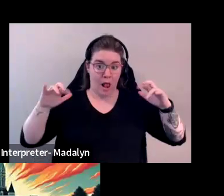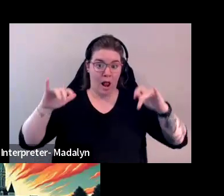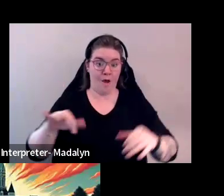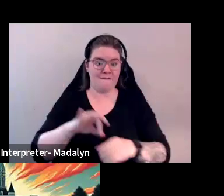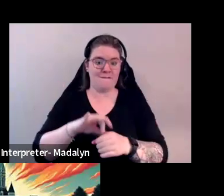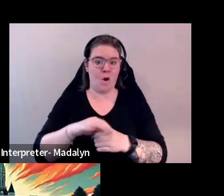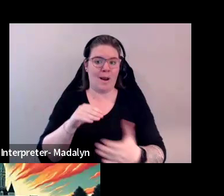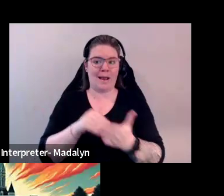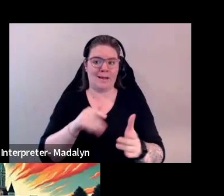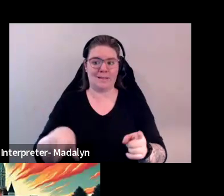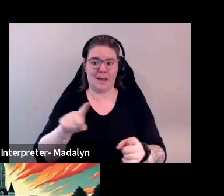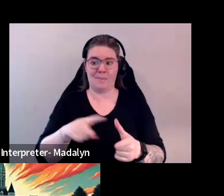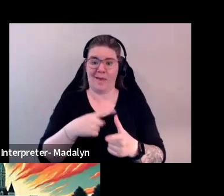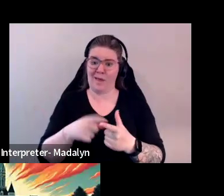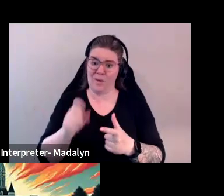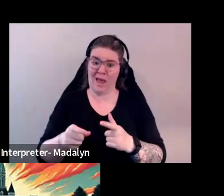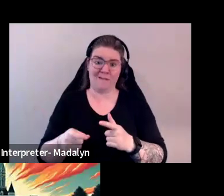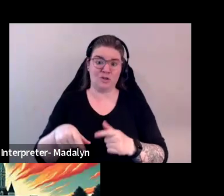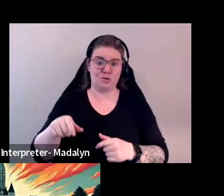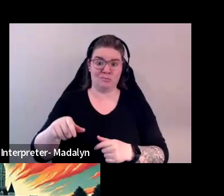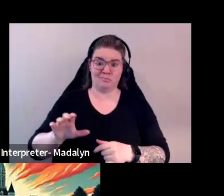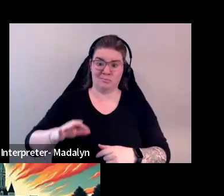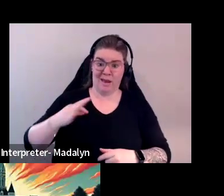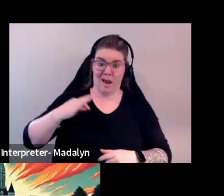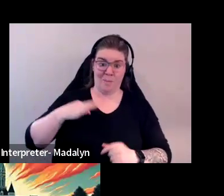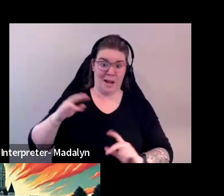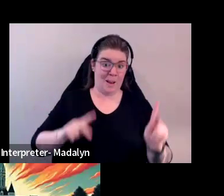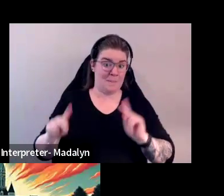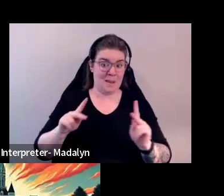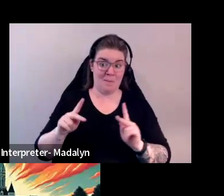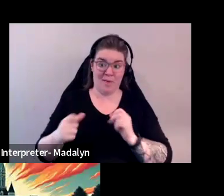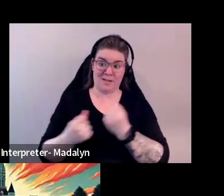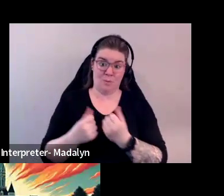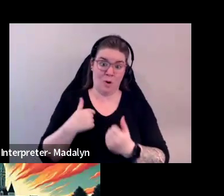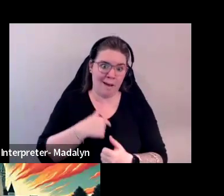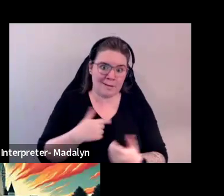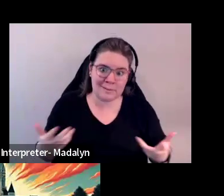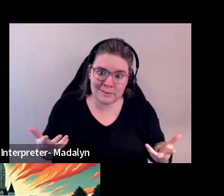Don Posh: And then we gotta run people that are gonna do what we want them to do. That's another thing. That's a problem. Tom Olin: Yeah.